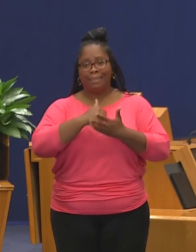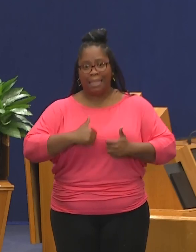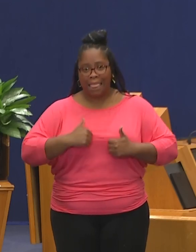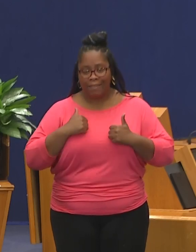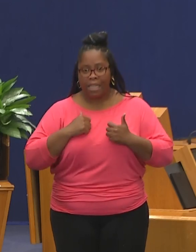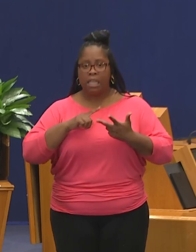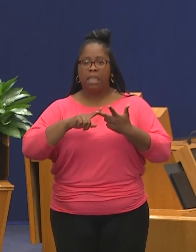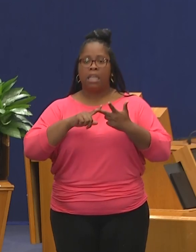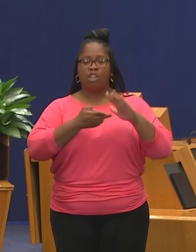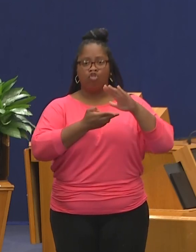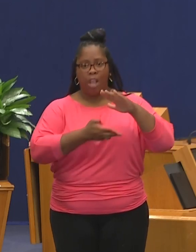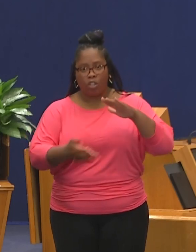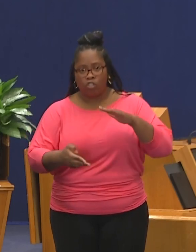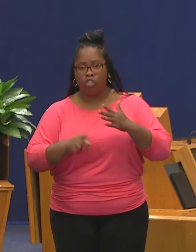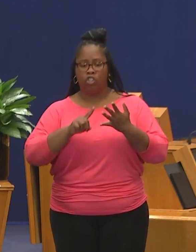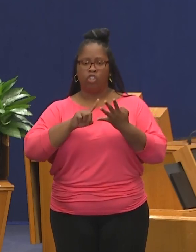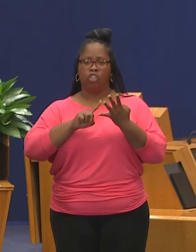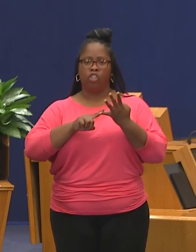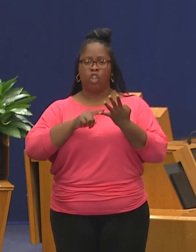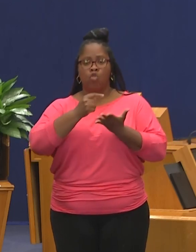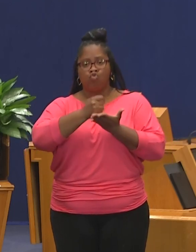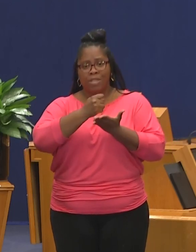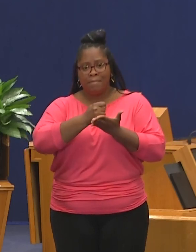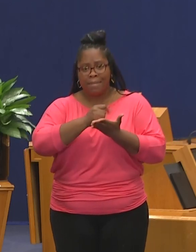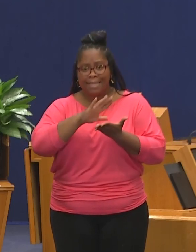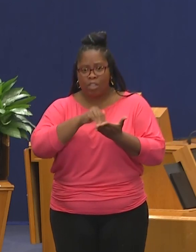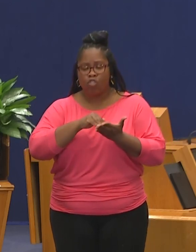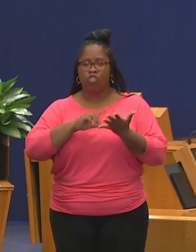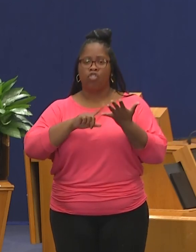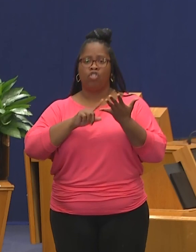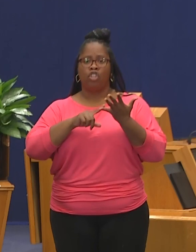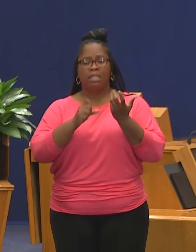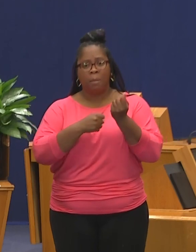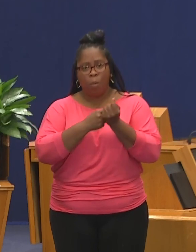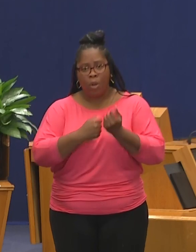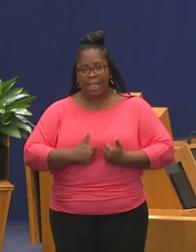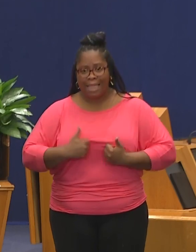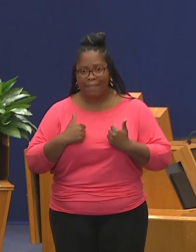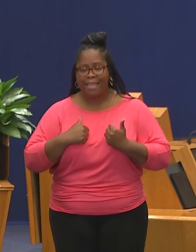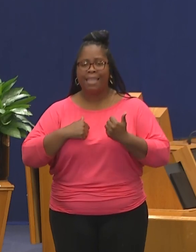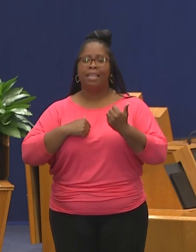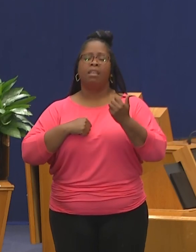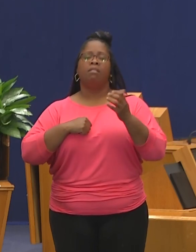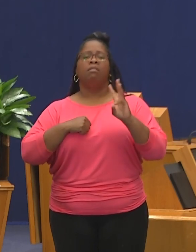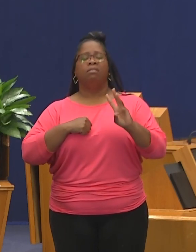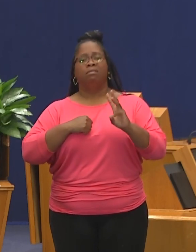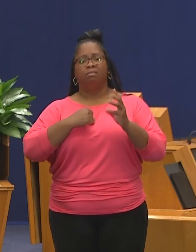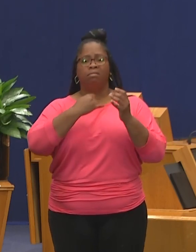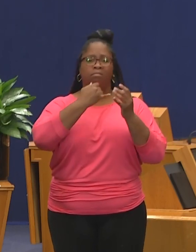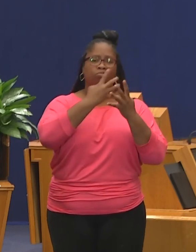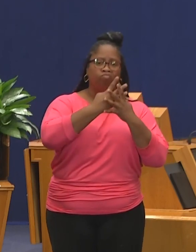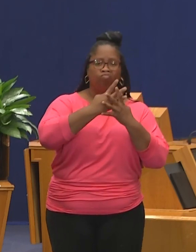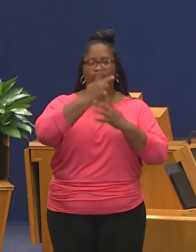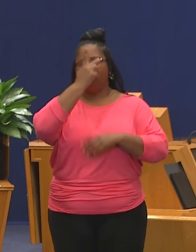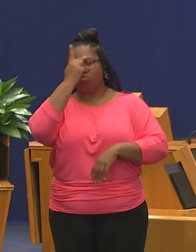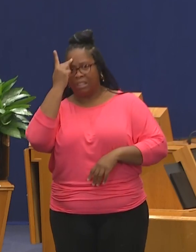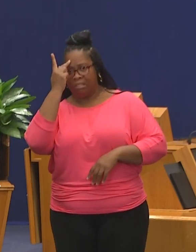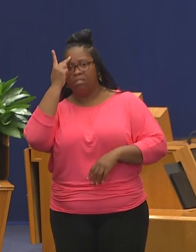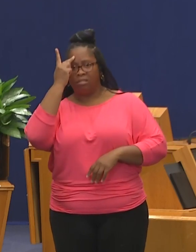AND AS A REMINDER, THEY INCLUDE NURSING HOMES, ASSISTED LIVING STRZ, SHELTERS, TREATMENT